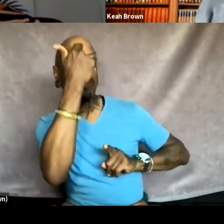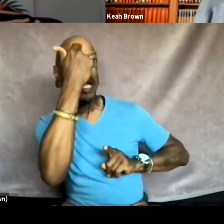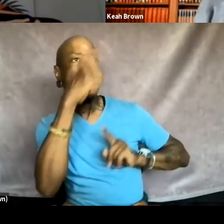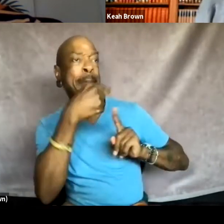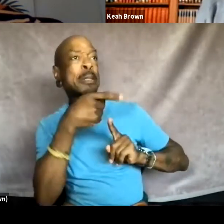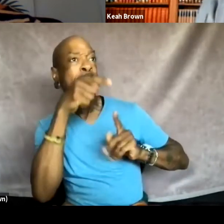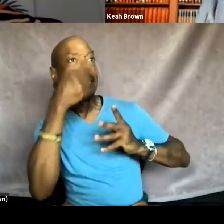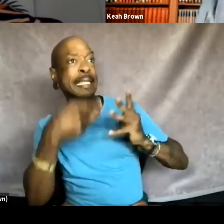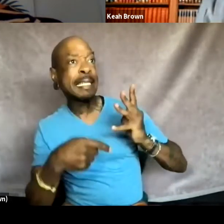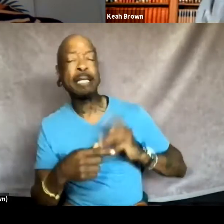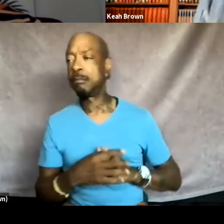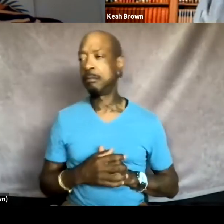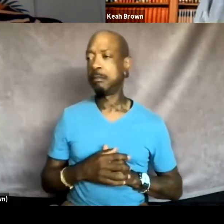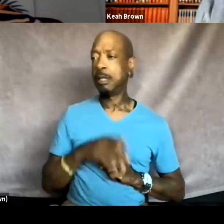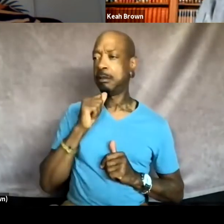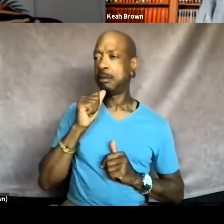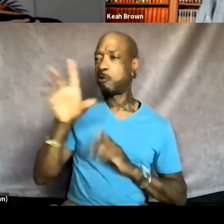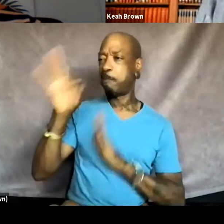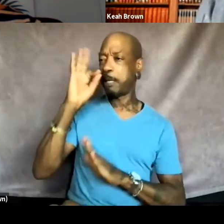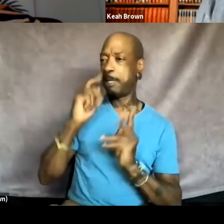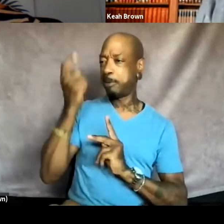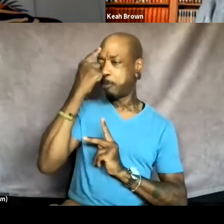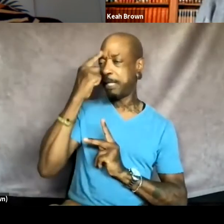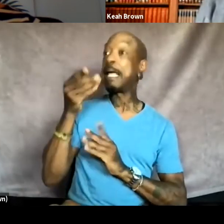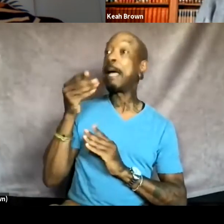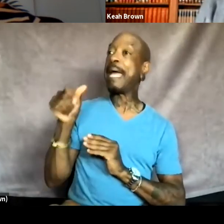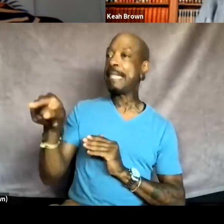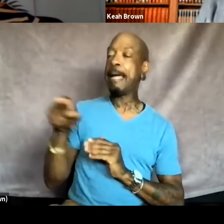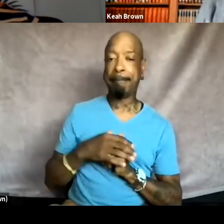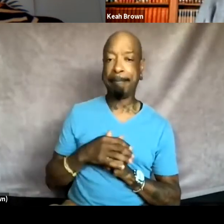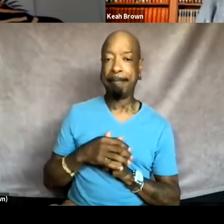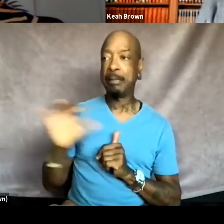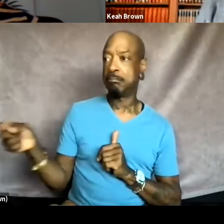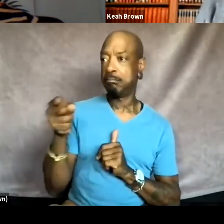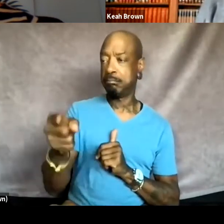Keah Brown: And if you want to create diverse characters you have to do that research, you